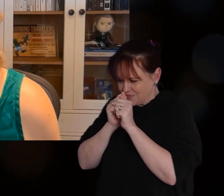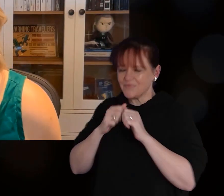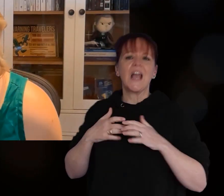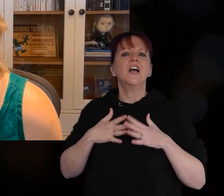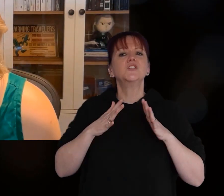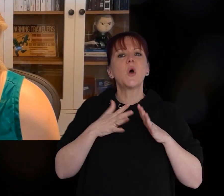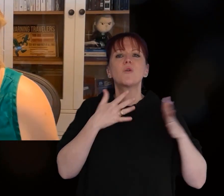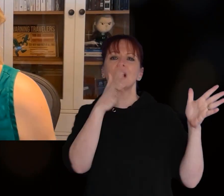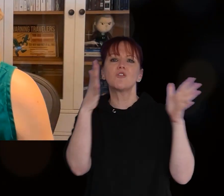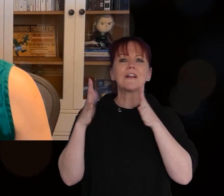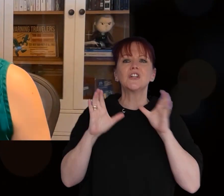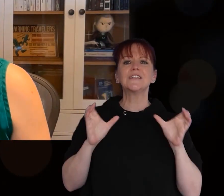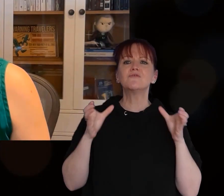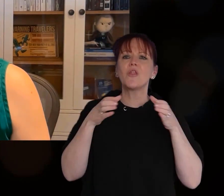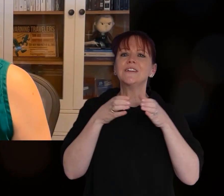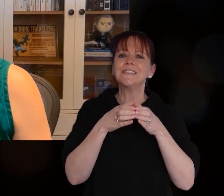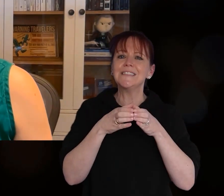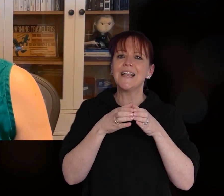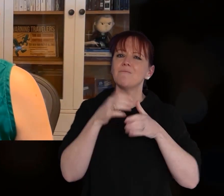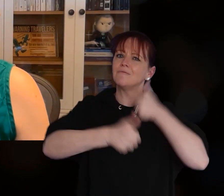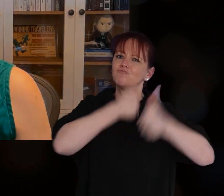on the deserved recognition of all of your hard work!